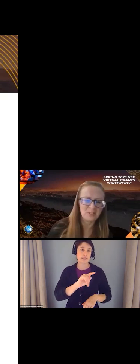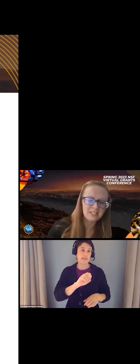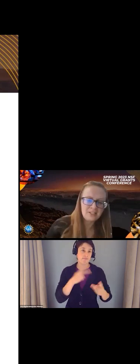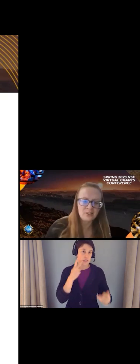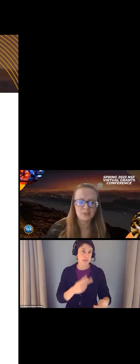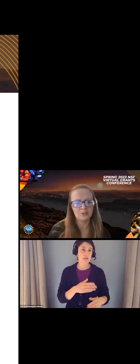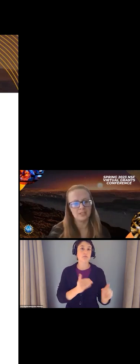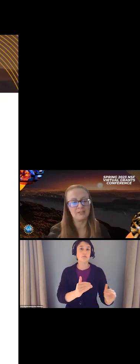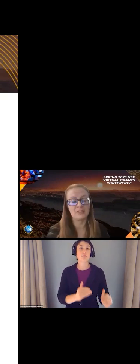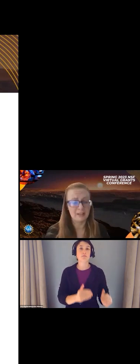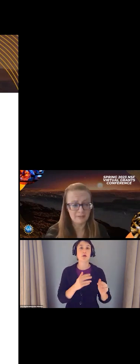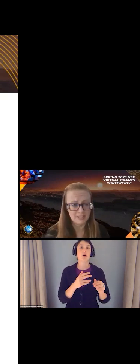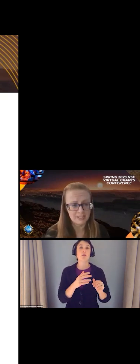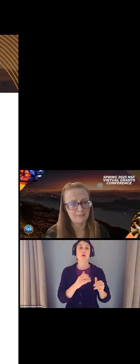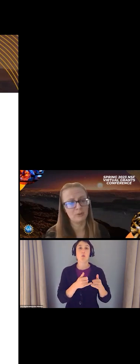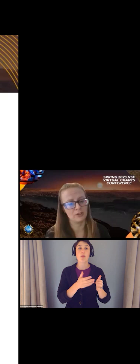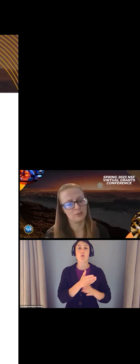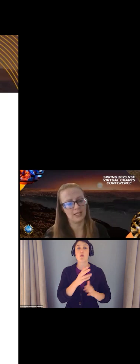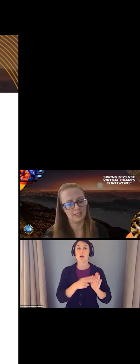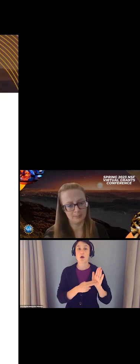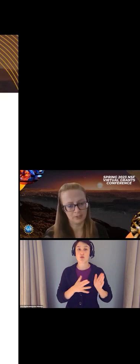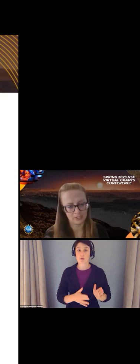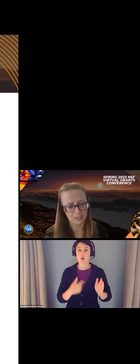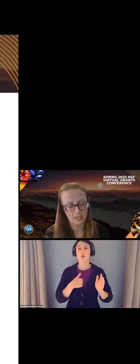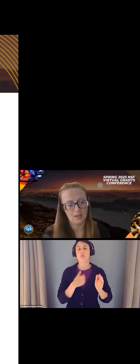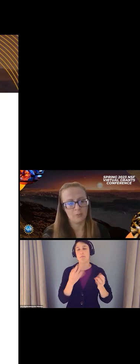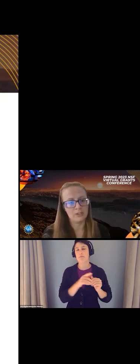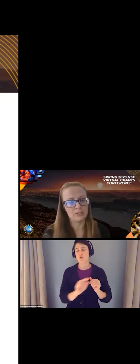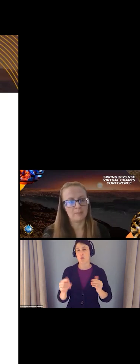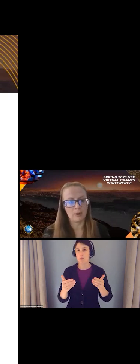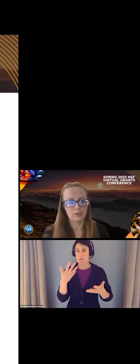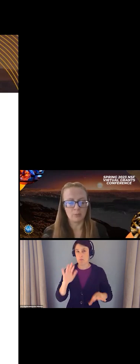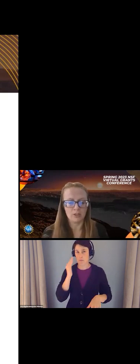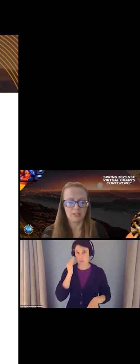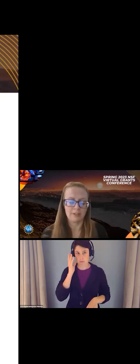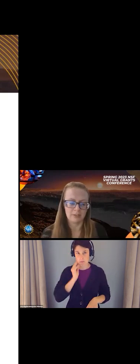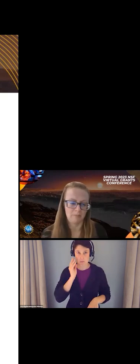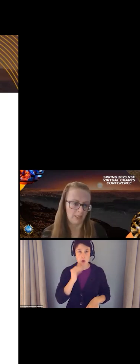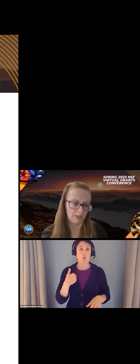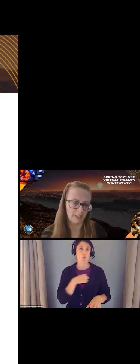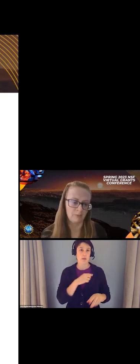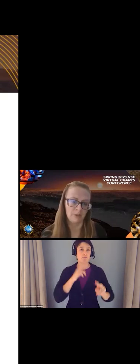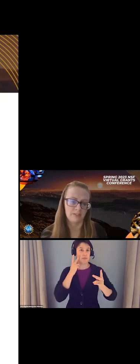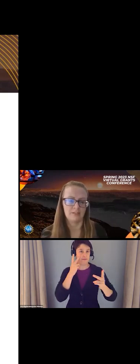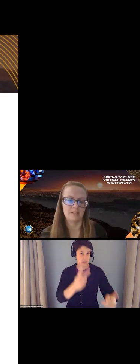We do site visits, both virtual and in person. We do some post-award financial monitoring with the assistance